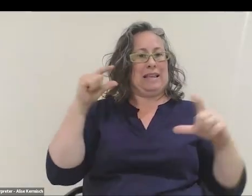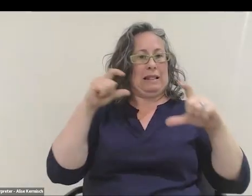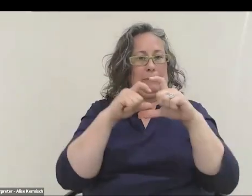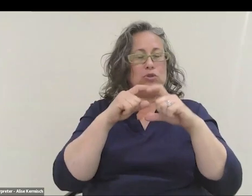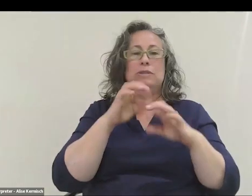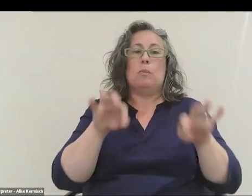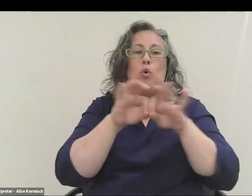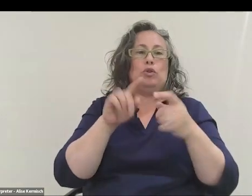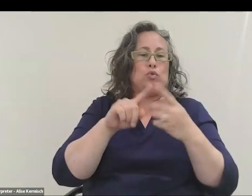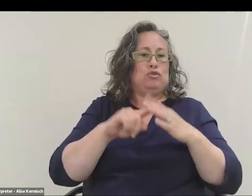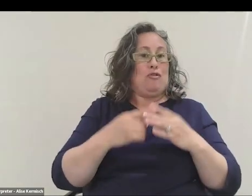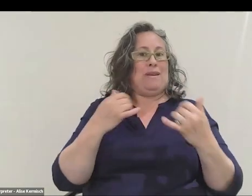for something that's happening in 2024.